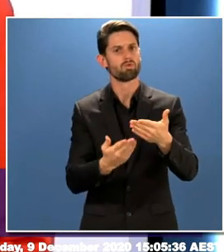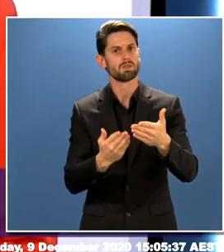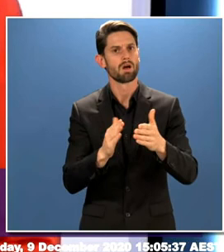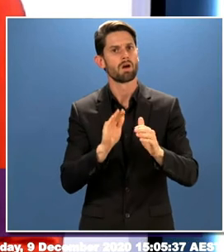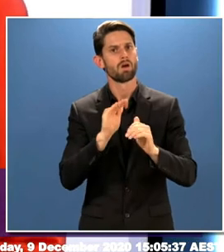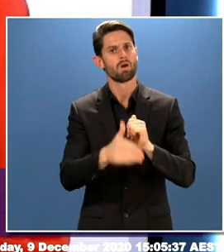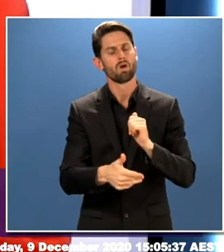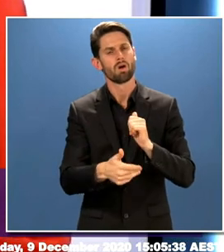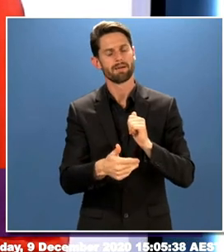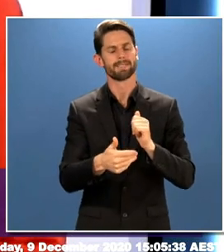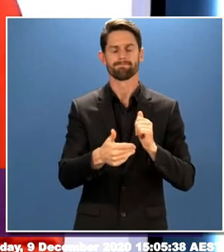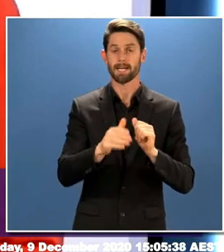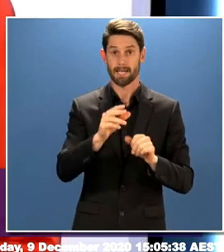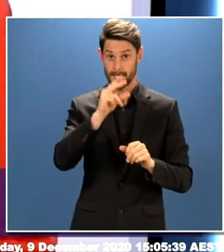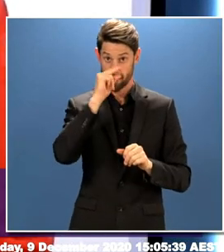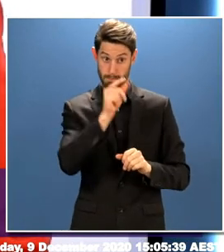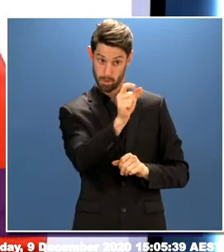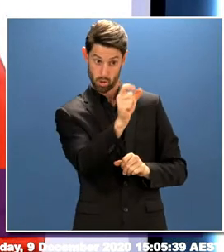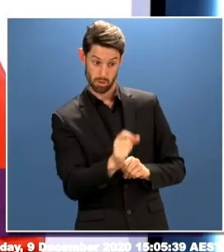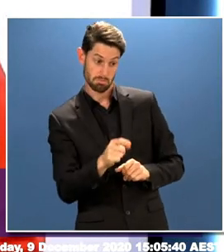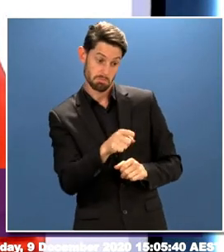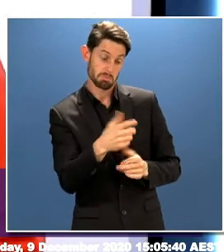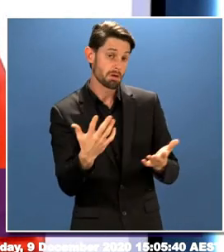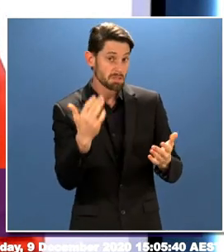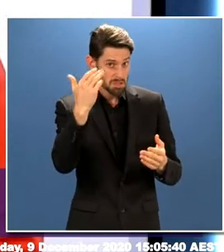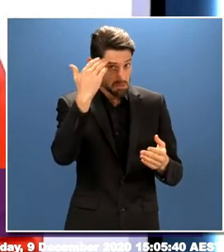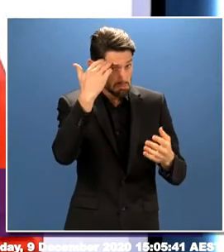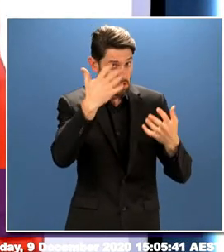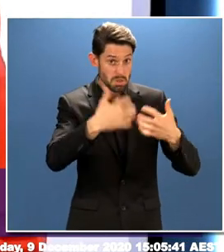perhaps for a young person with intellectual disability leaving school.